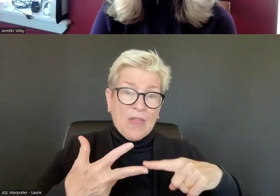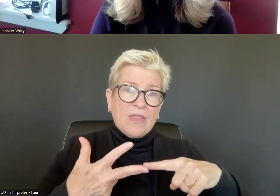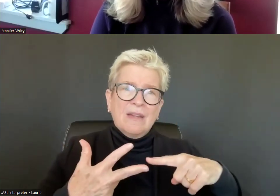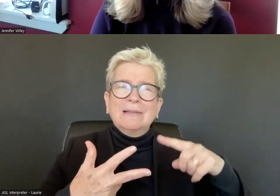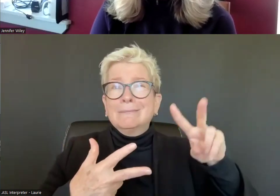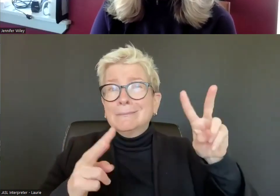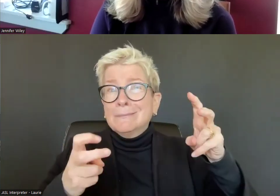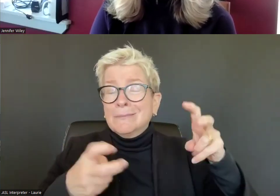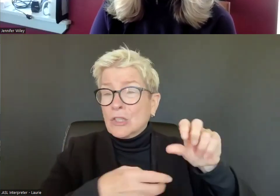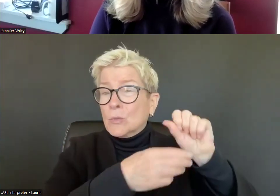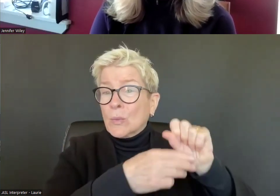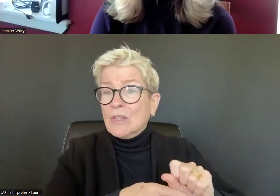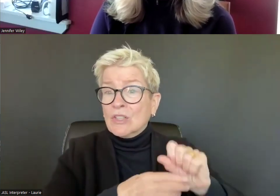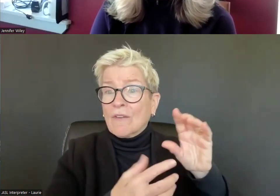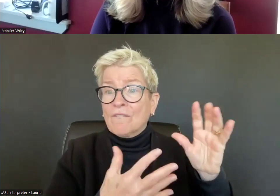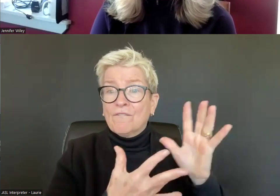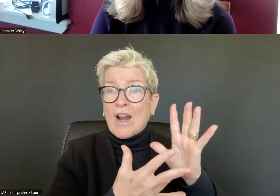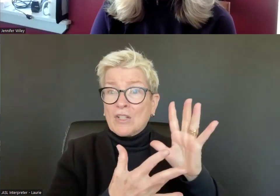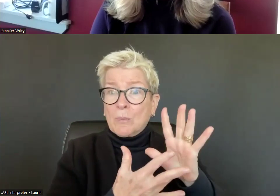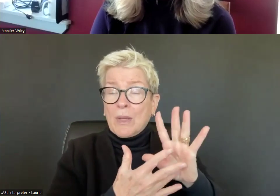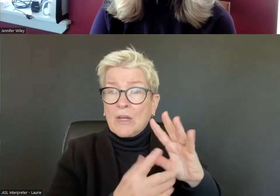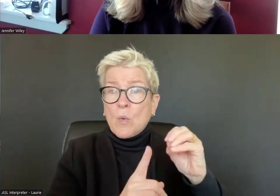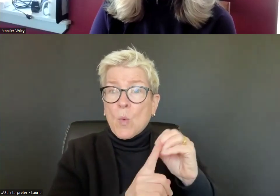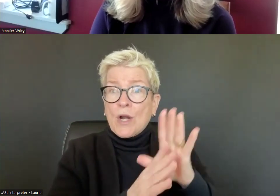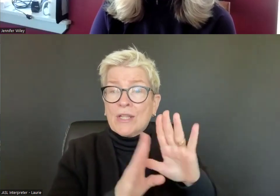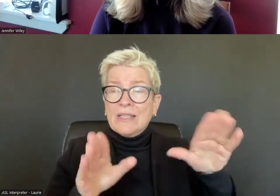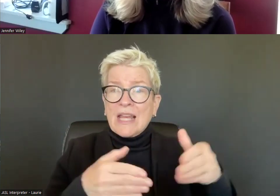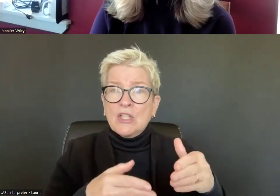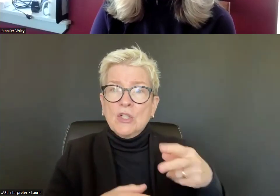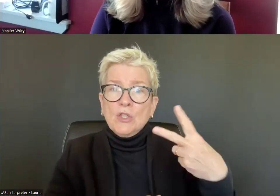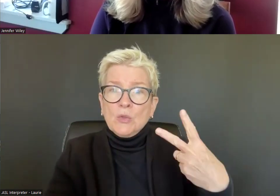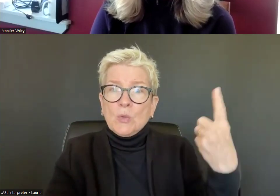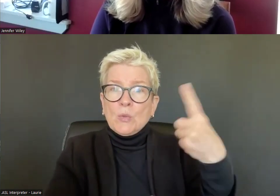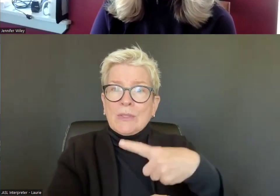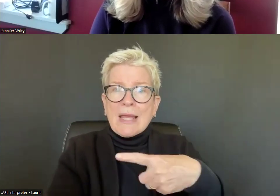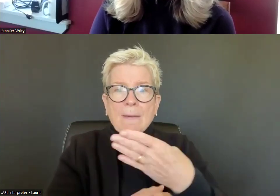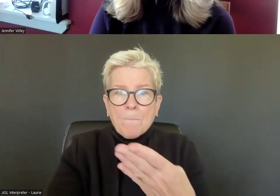freshman orientation. It is a two-day in the morning approach where students come